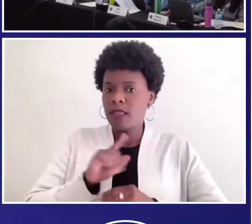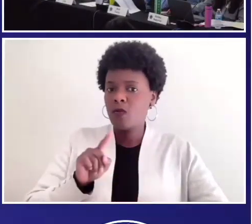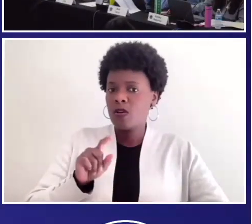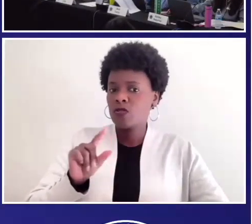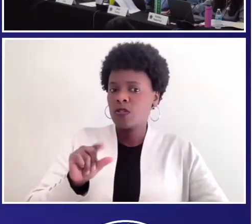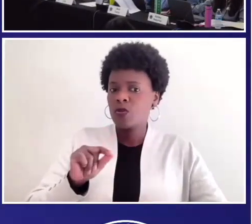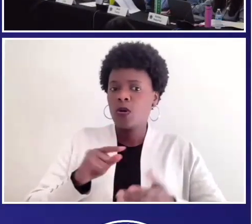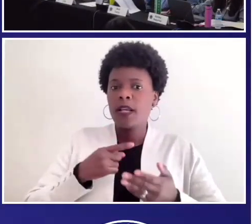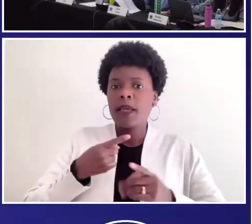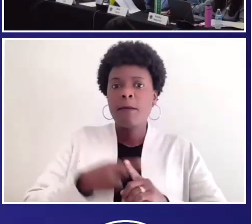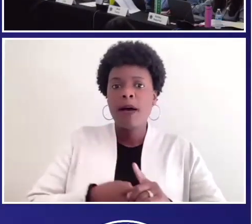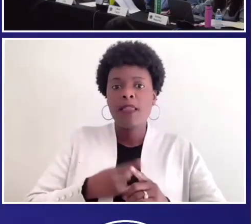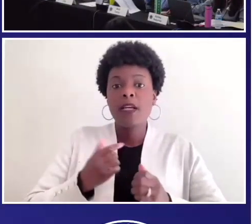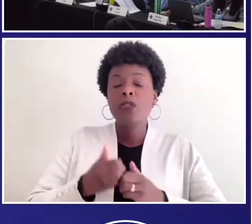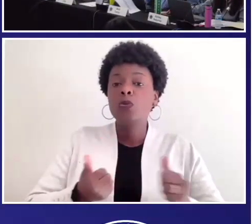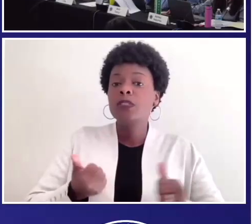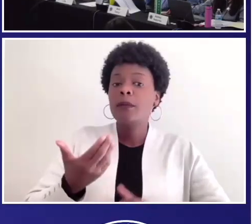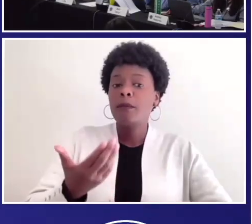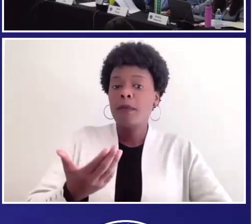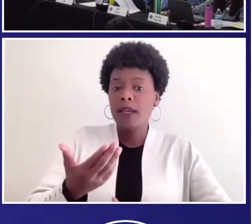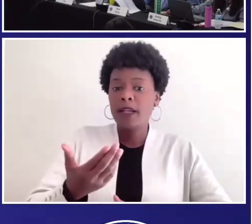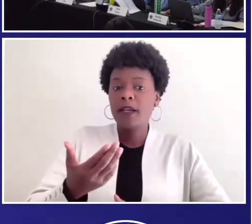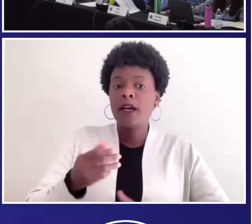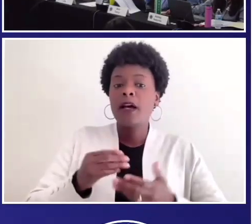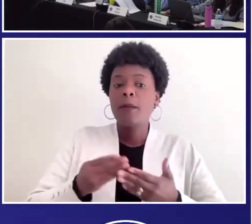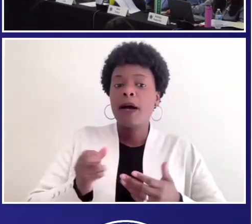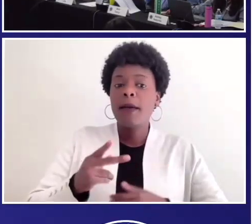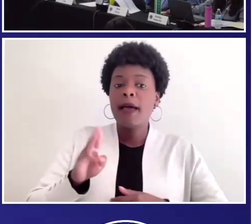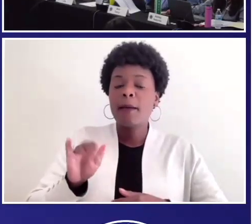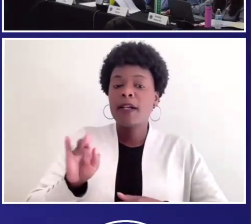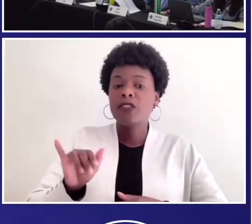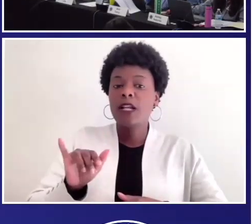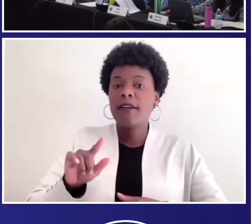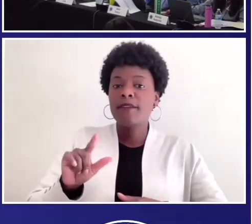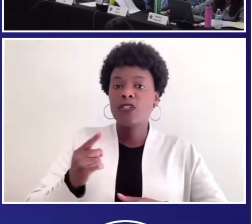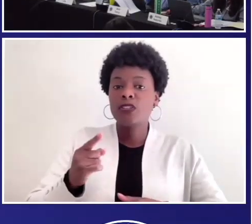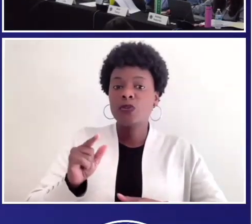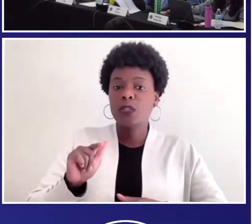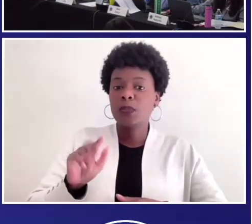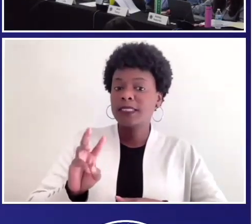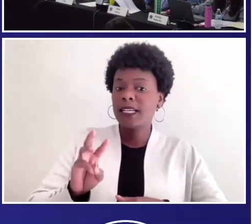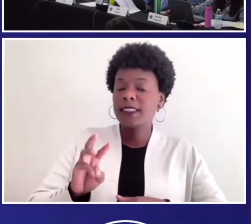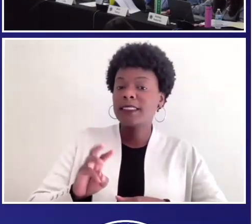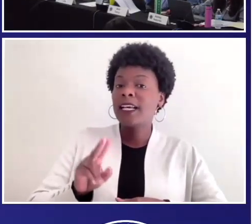in order to submit a buyback request by July 2026, even if they previously had a period of time, a deferment,